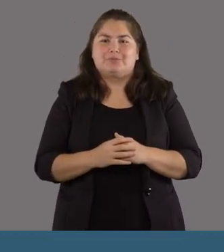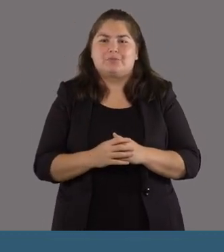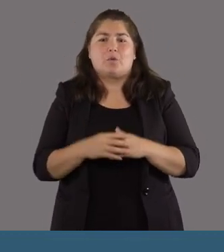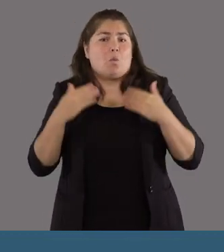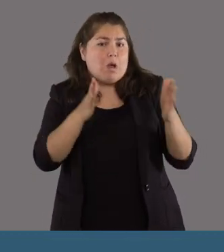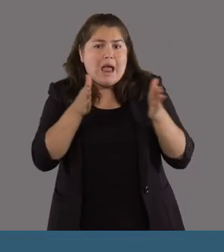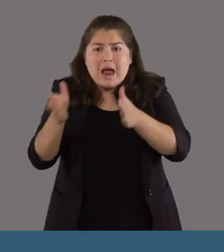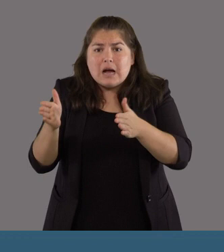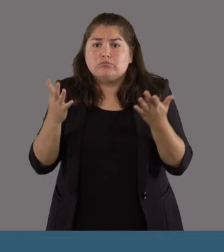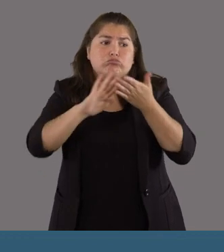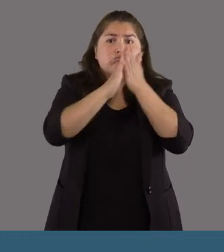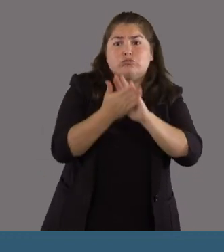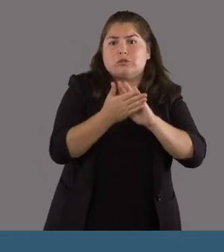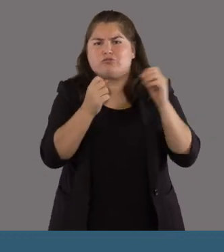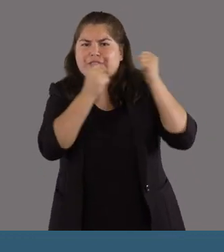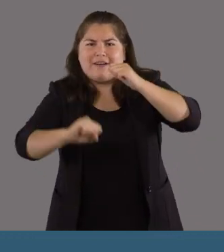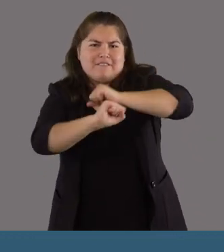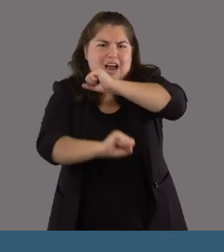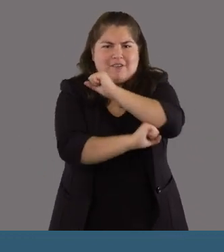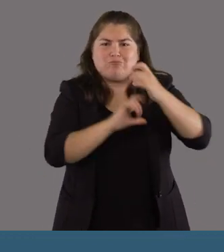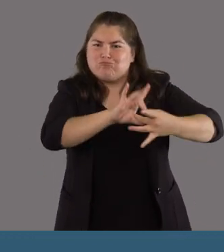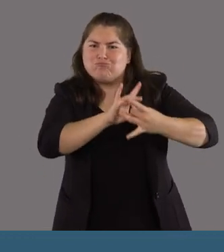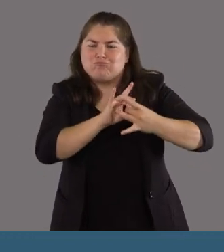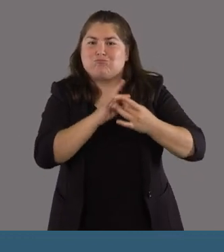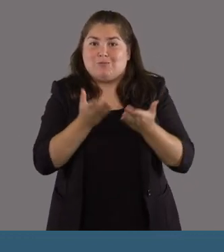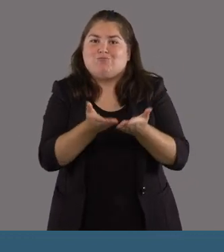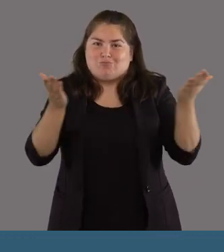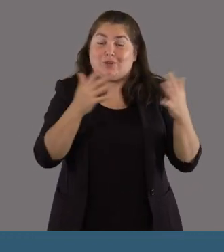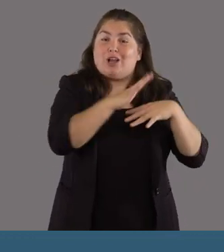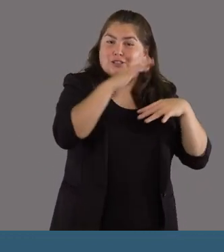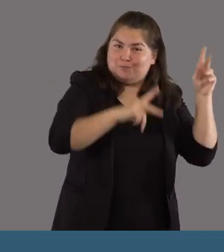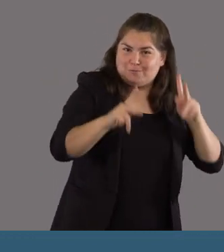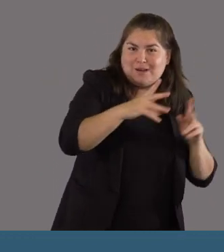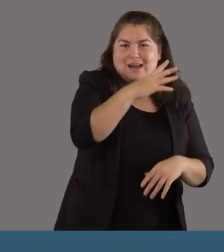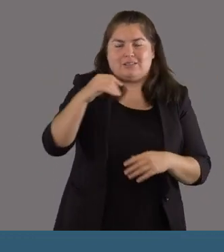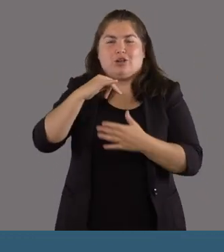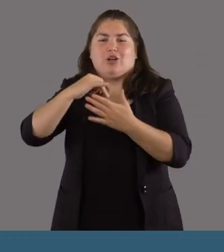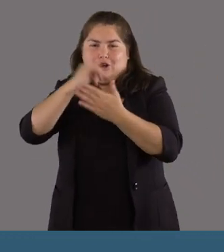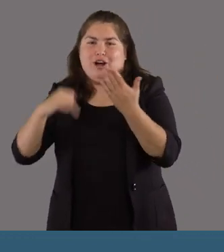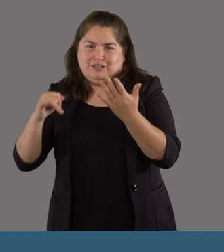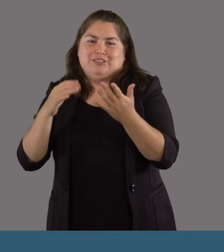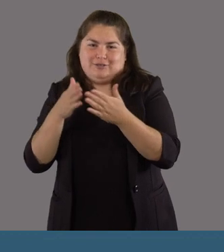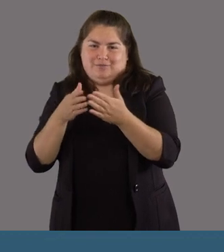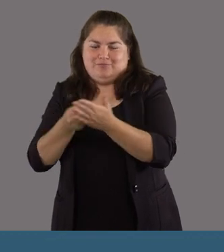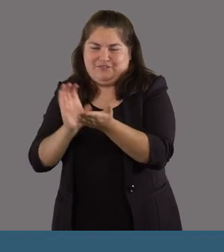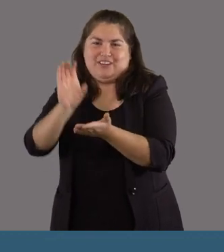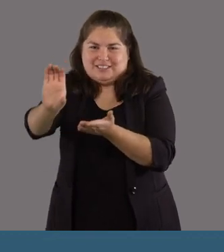* ways to strengthen the relationship between Indigenous peoples and public arts funders;